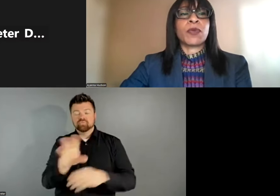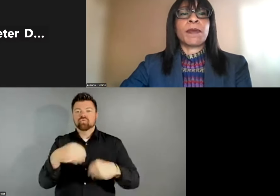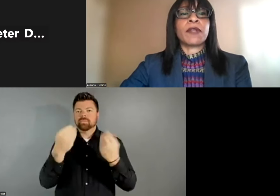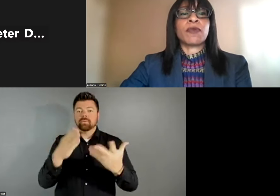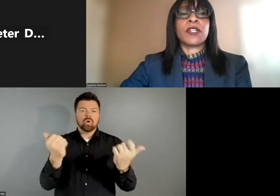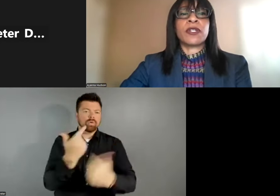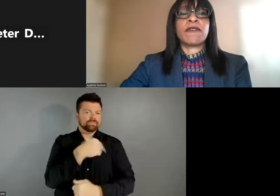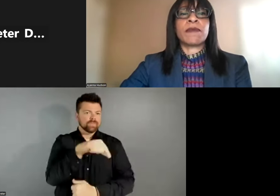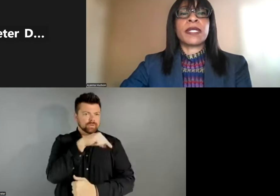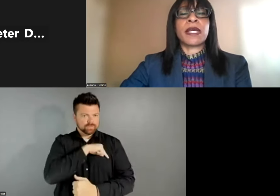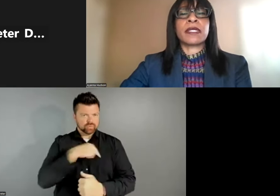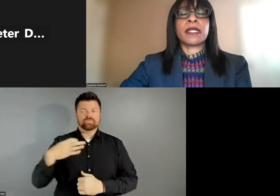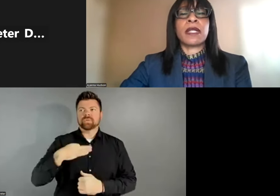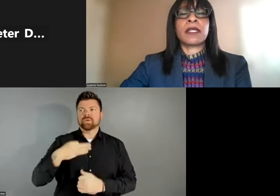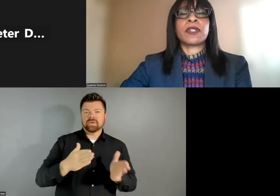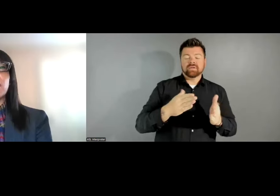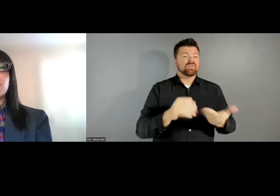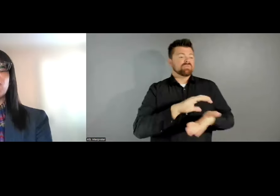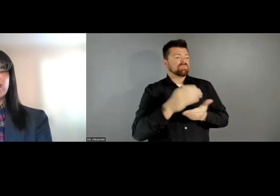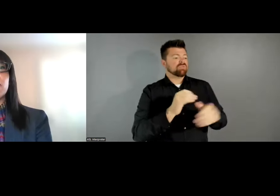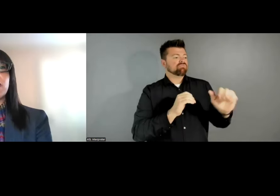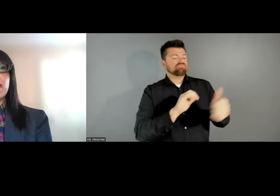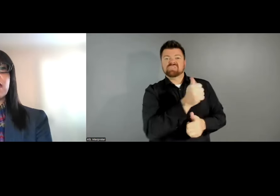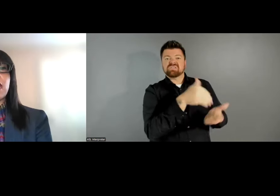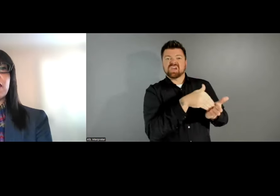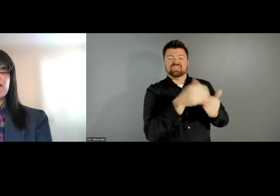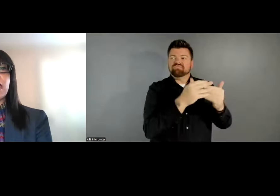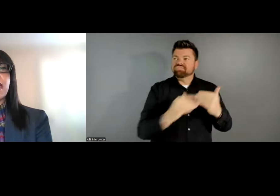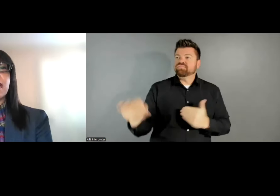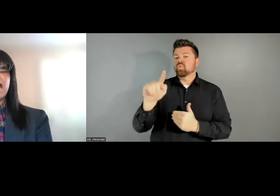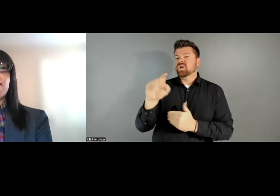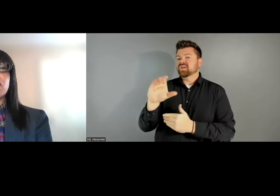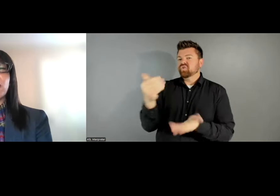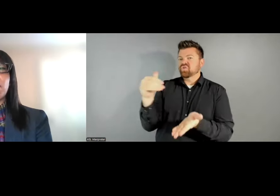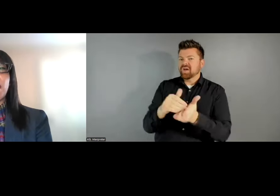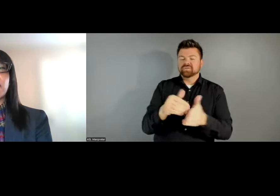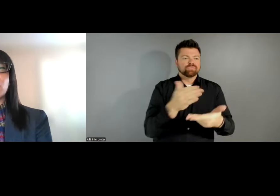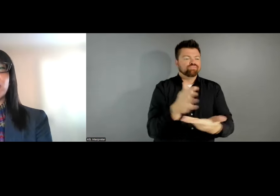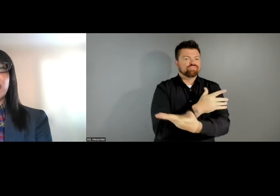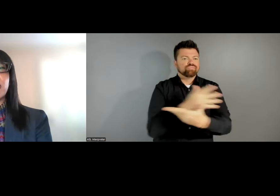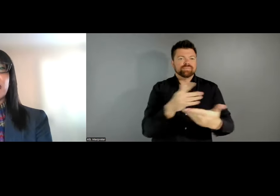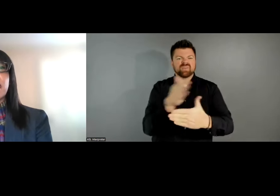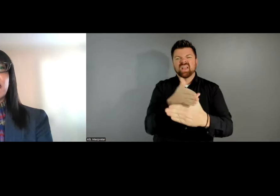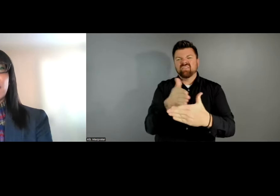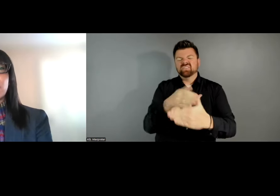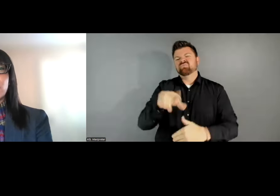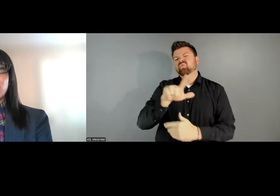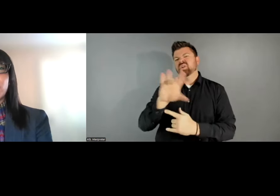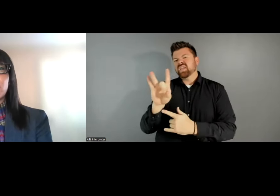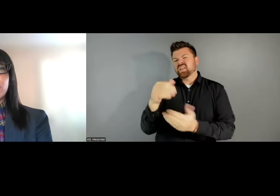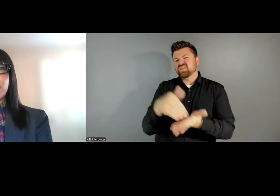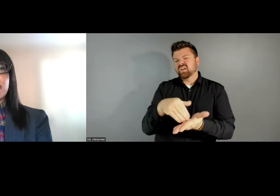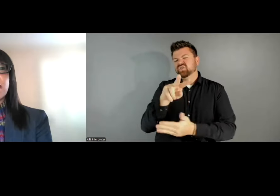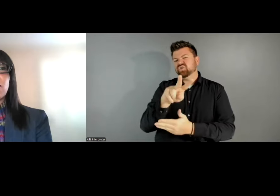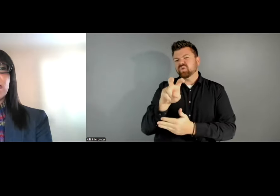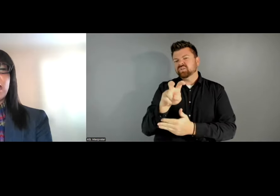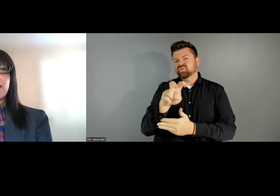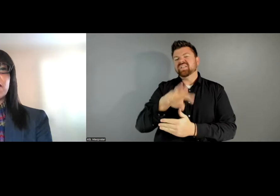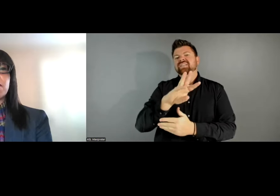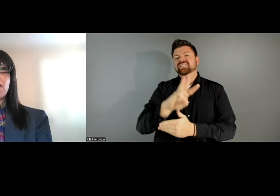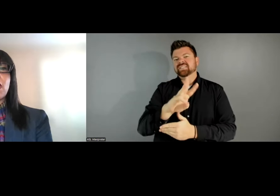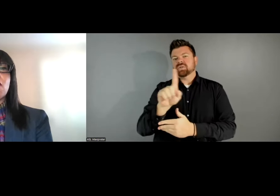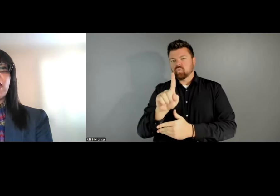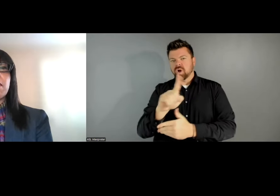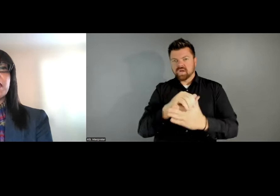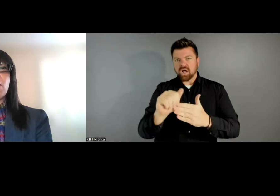with amounts ranging from $10,000 to $100,000 and an average grant amount of $28,261. Recommended